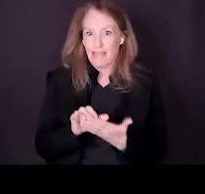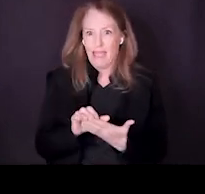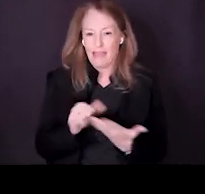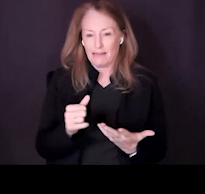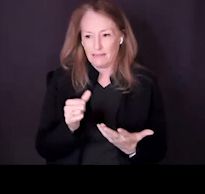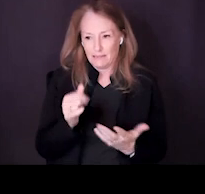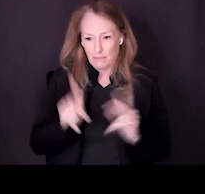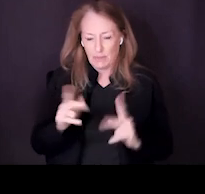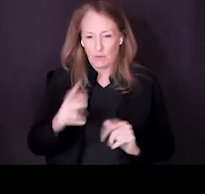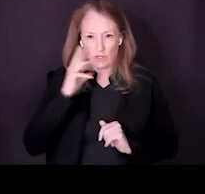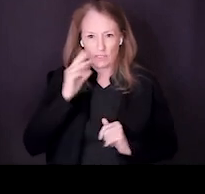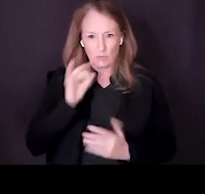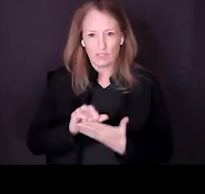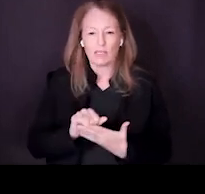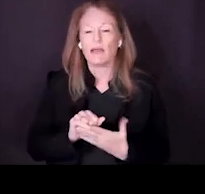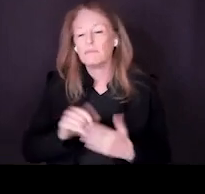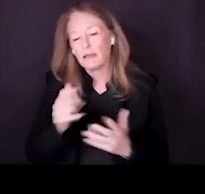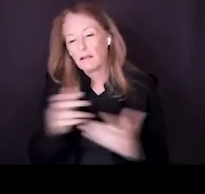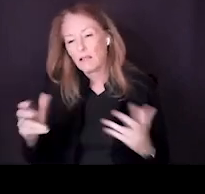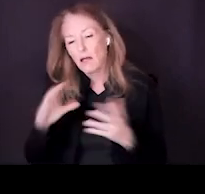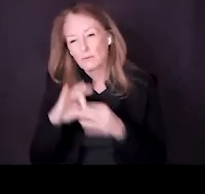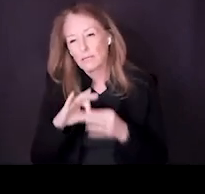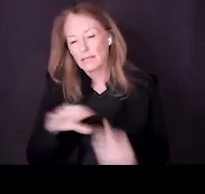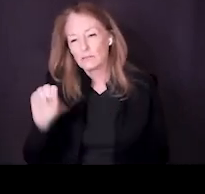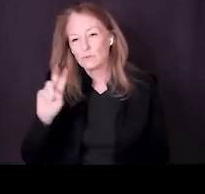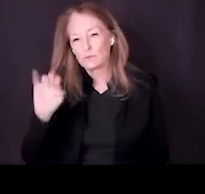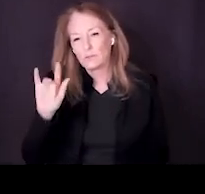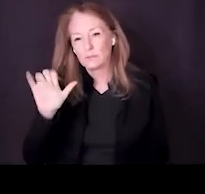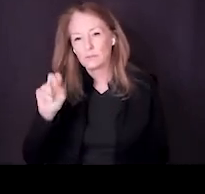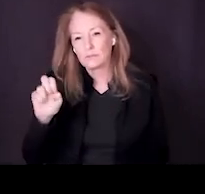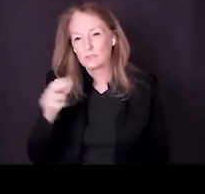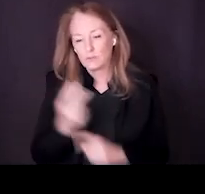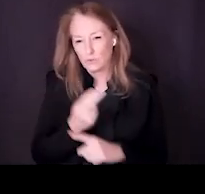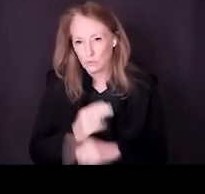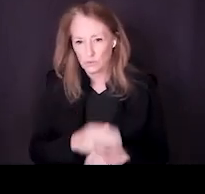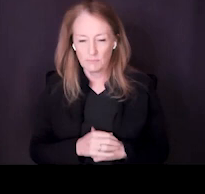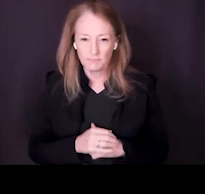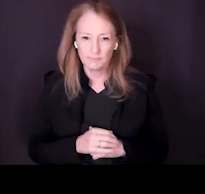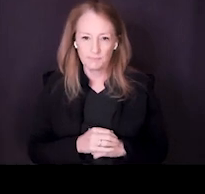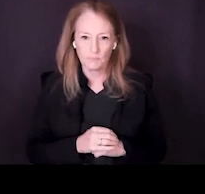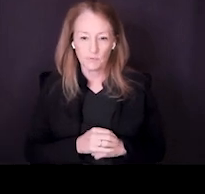YOU WOULD SAY THAT WHEN PEOPLE GO TO -- COME TO OUR BLACK BOX,